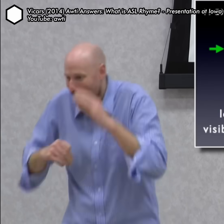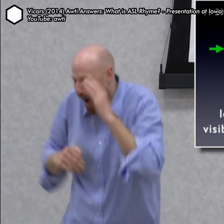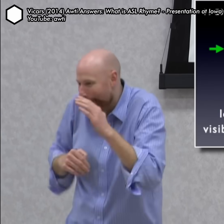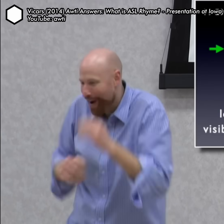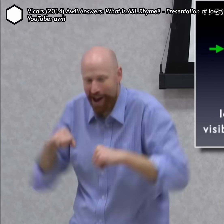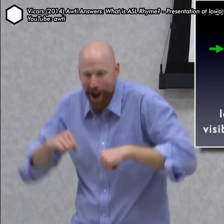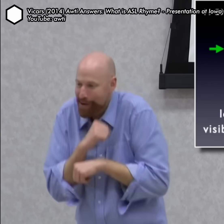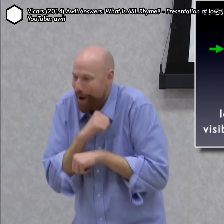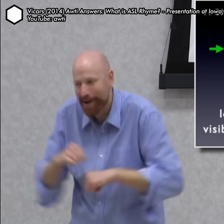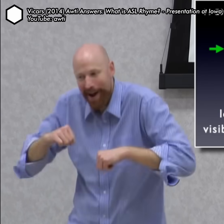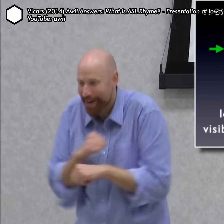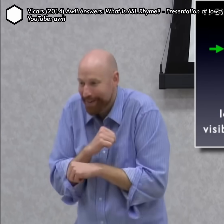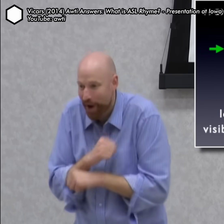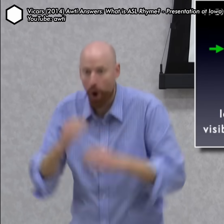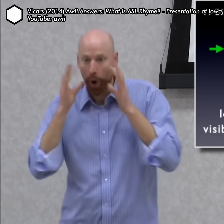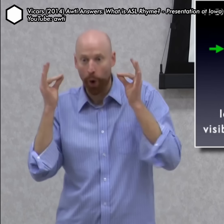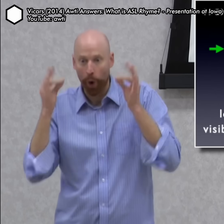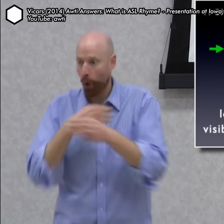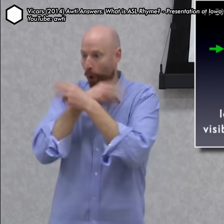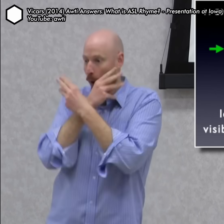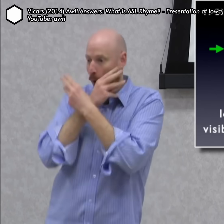high swing arms cat whiskers fiddle is a rhyme in ASL;